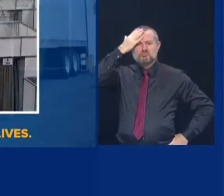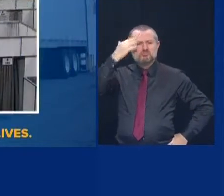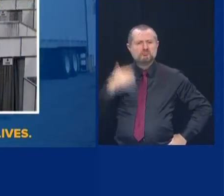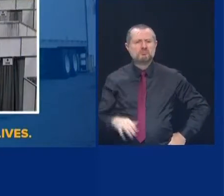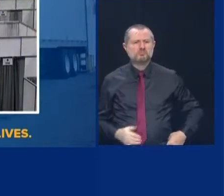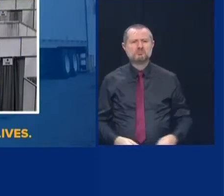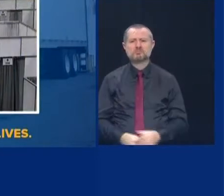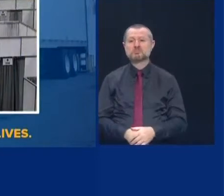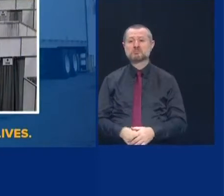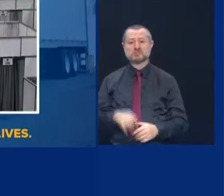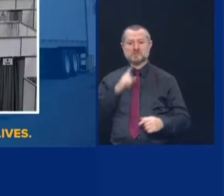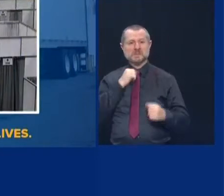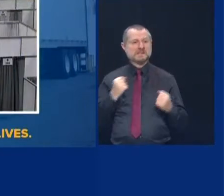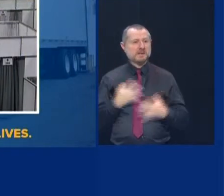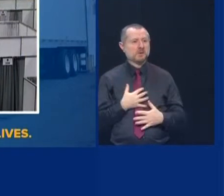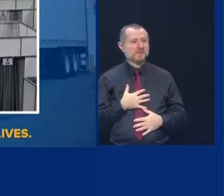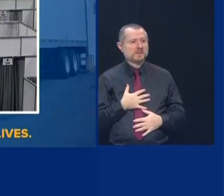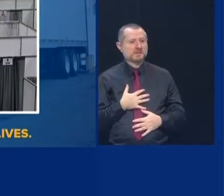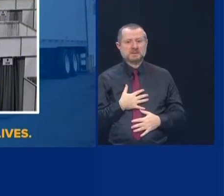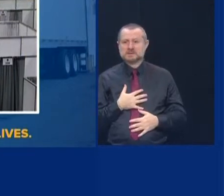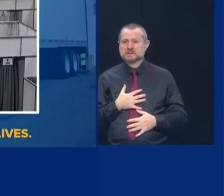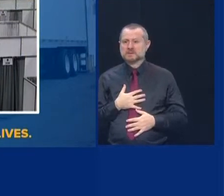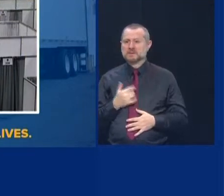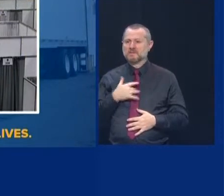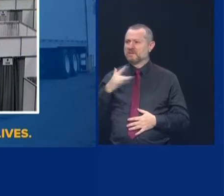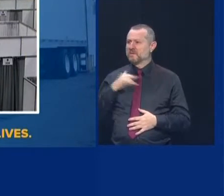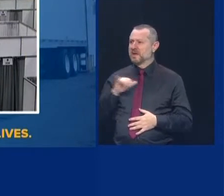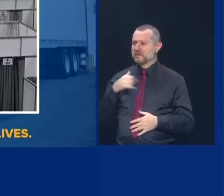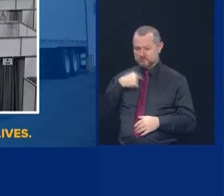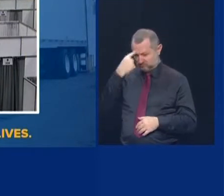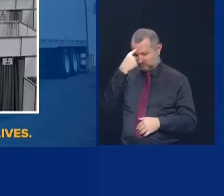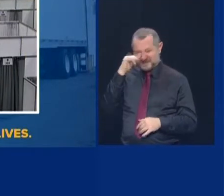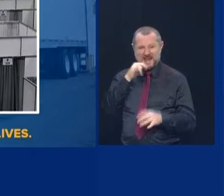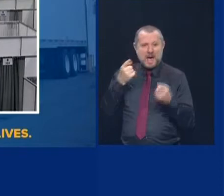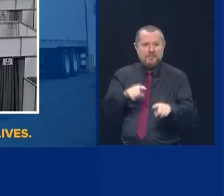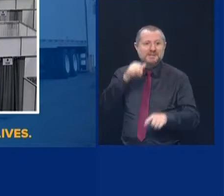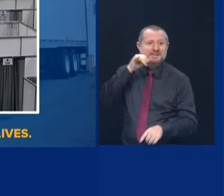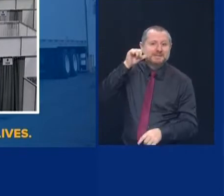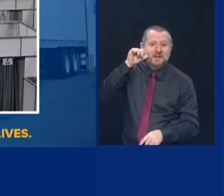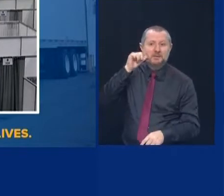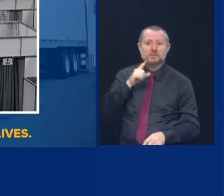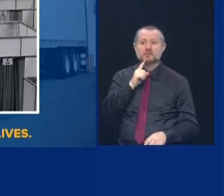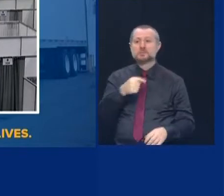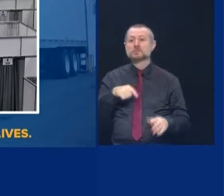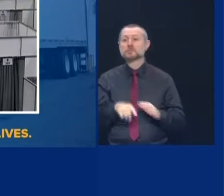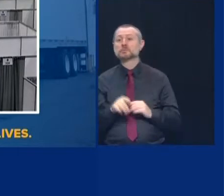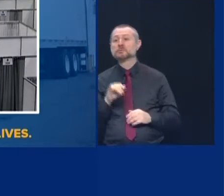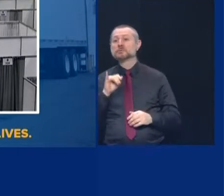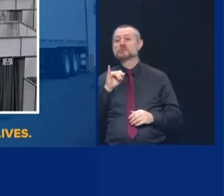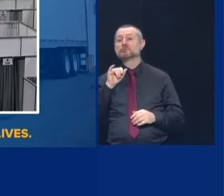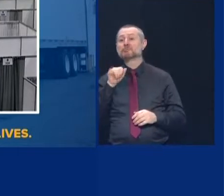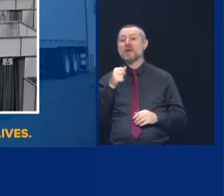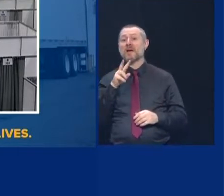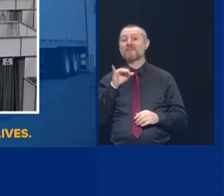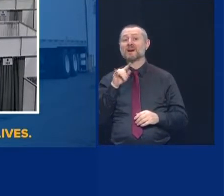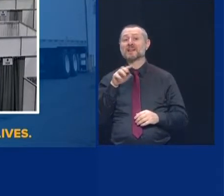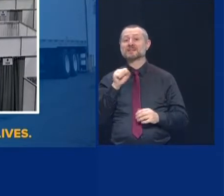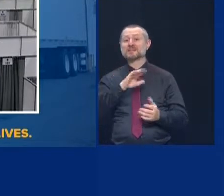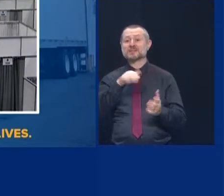THAT, AND HOW DOES IT -- HOW DOESN'T THAT CHASTEN US AND IT FRIGHTENS ME. I REMEMBER IT LIKE IT WAS